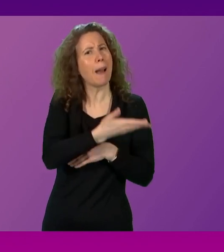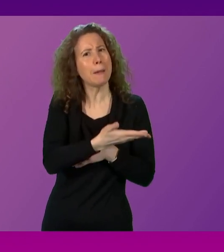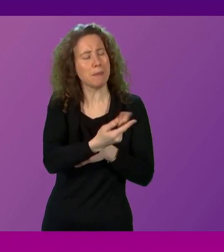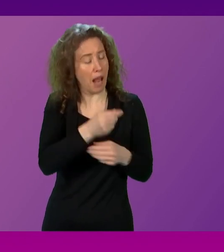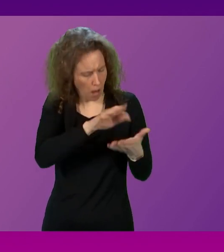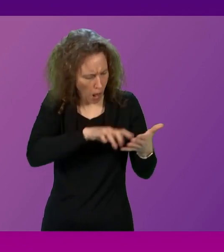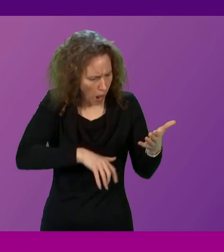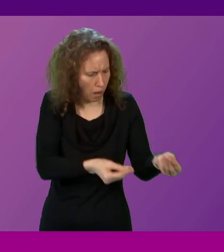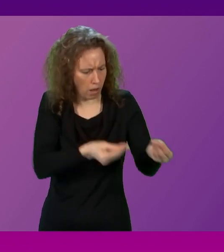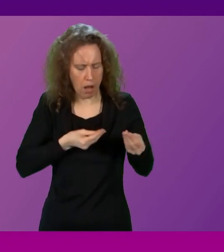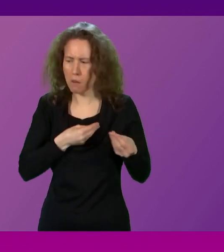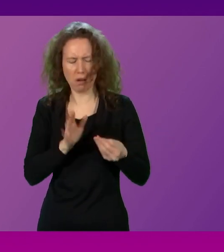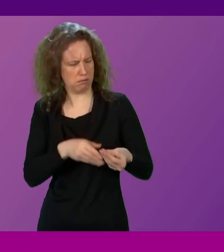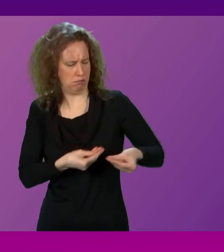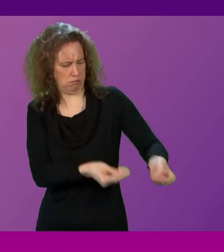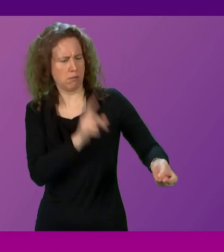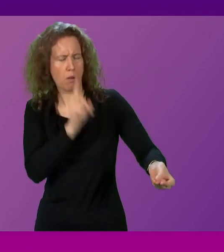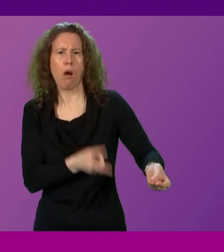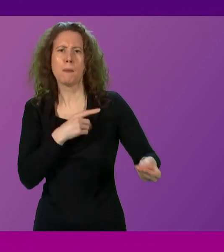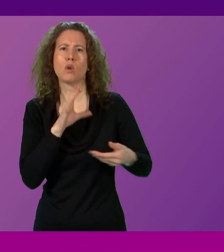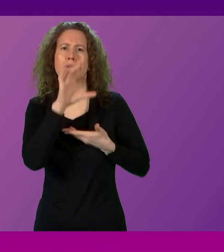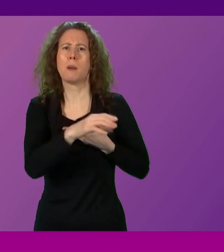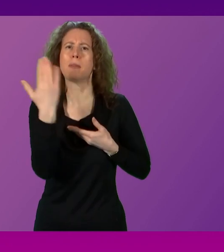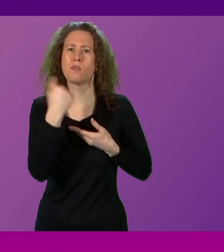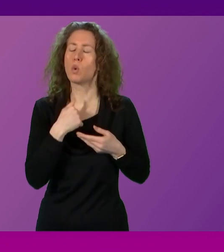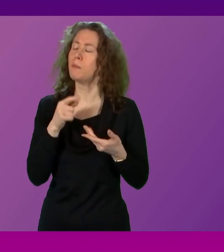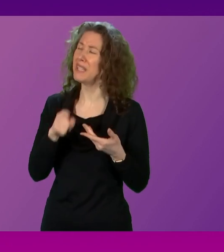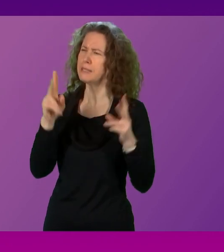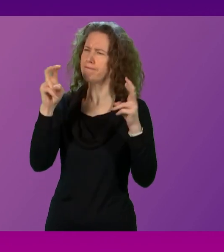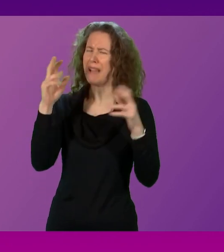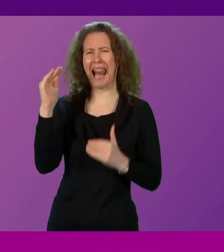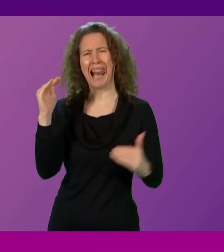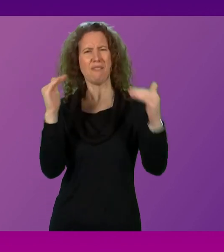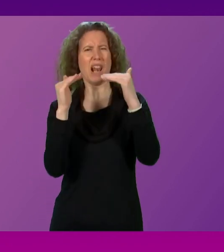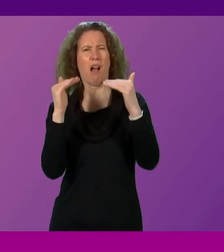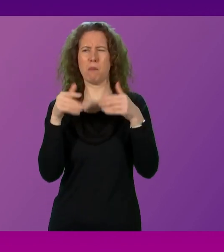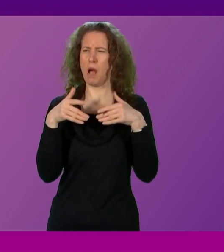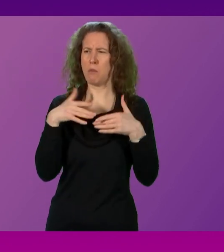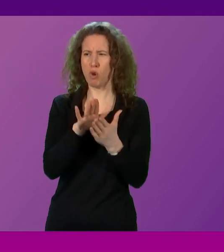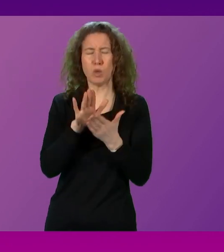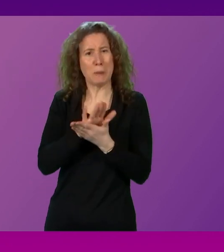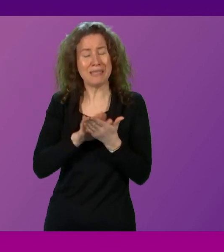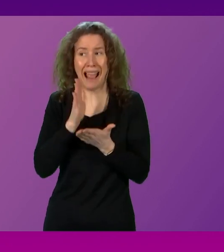The evidence is clear: the so-called levelling up approach means that Scotland is losing out.